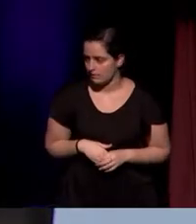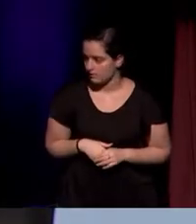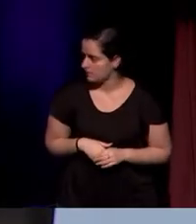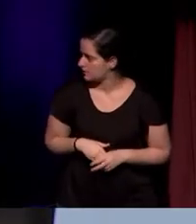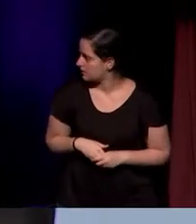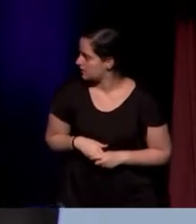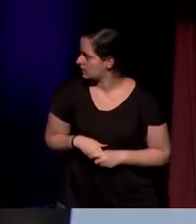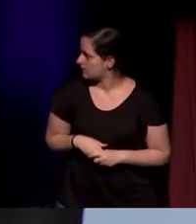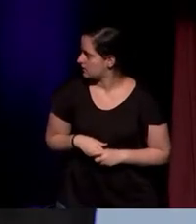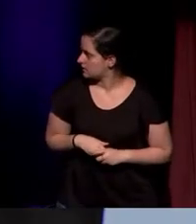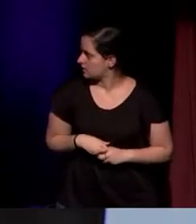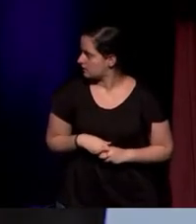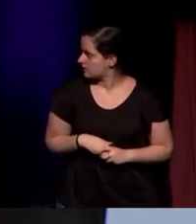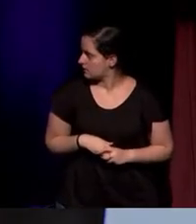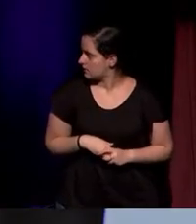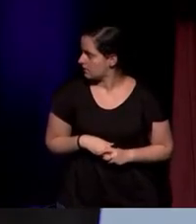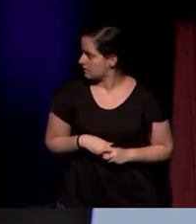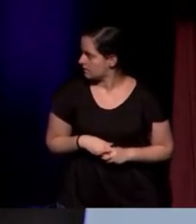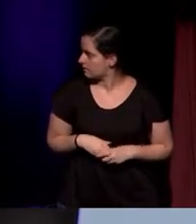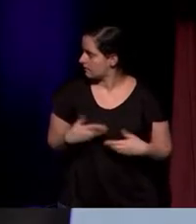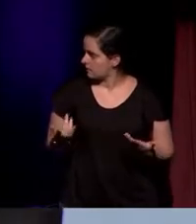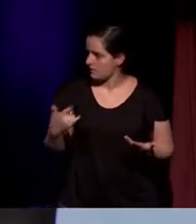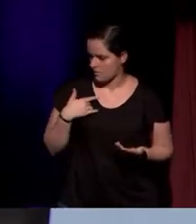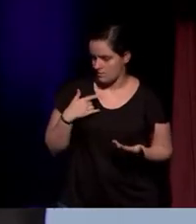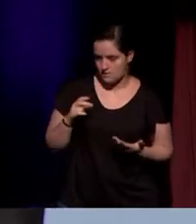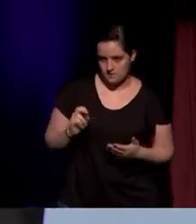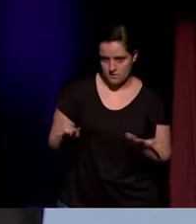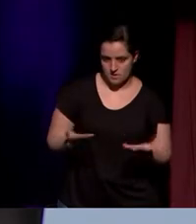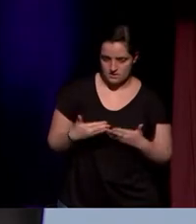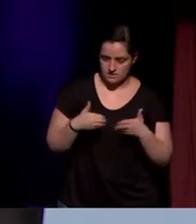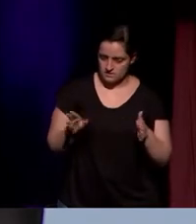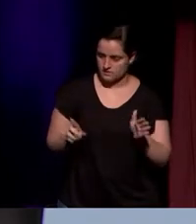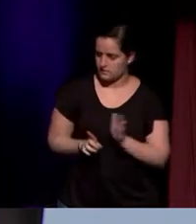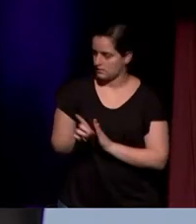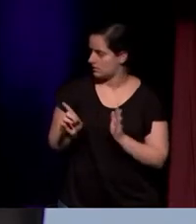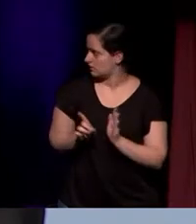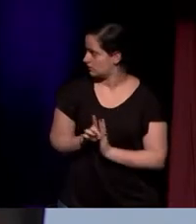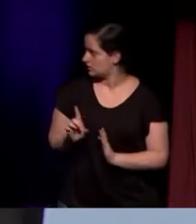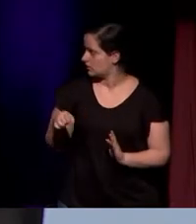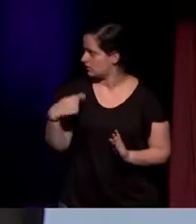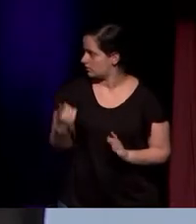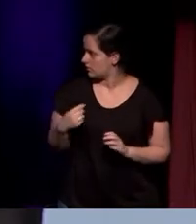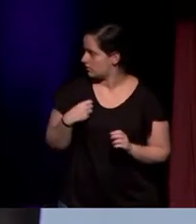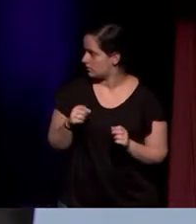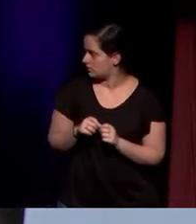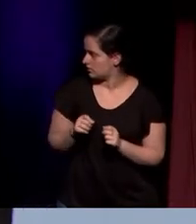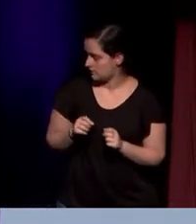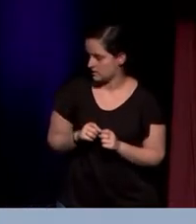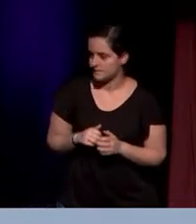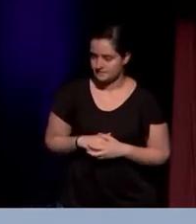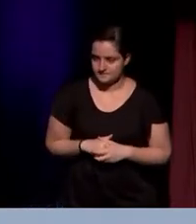I'm going to make a block of questions and we'll do a second.